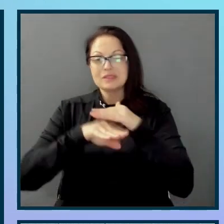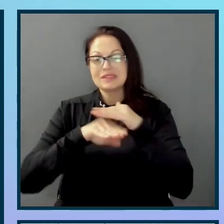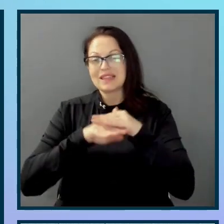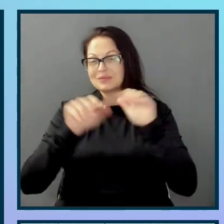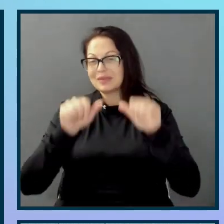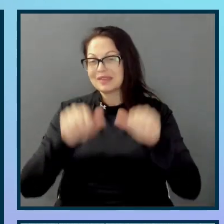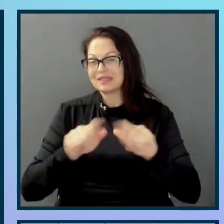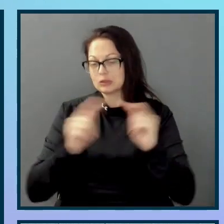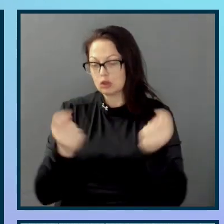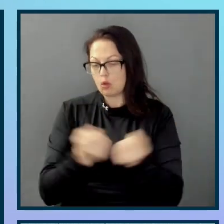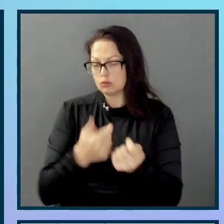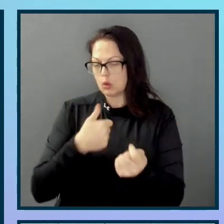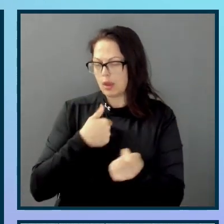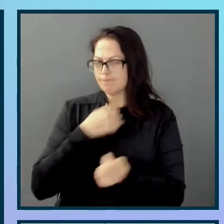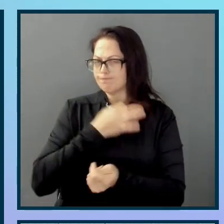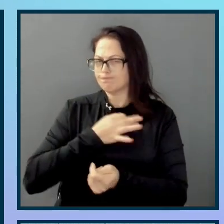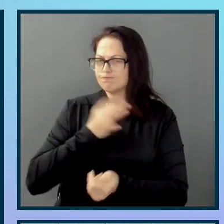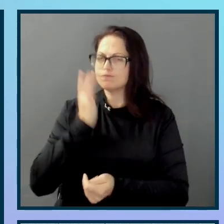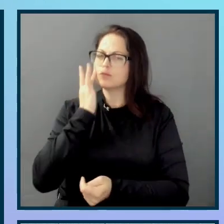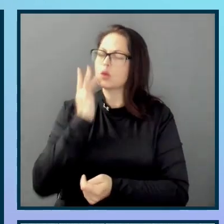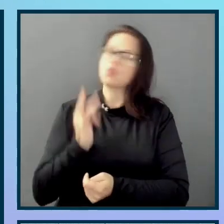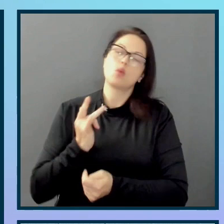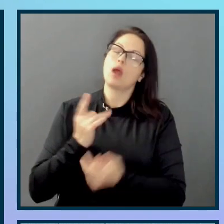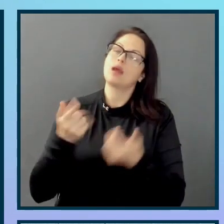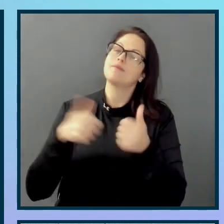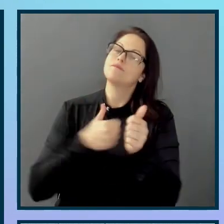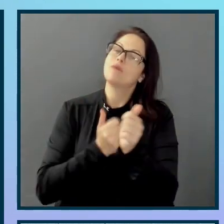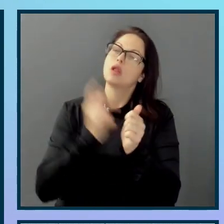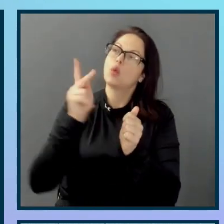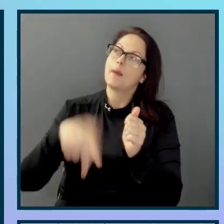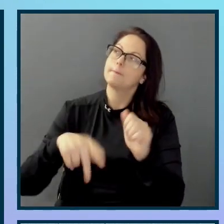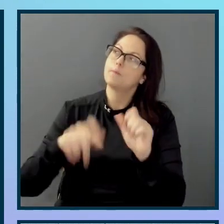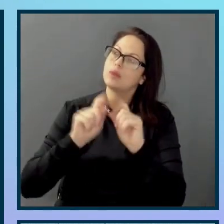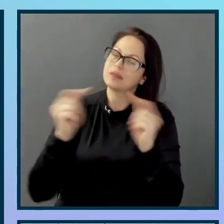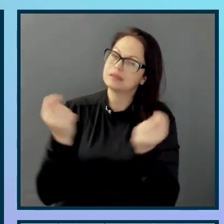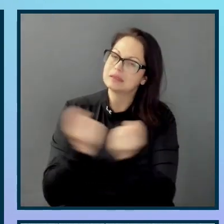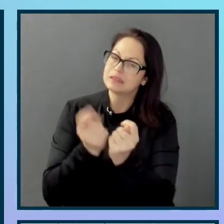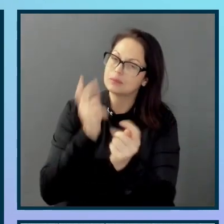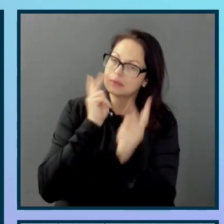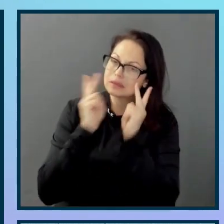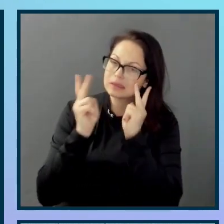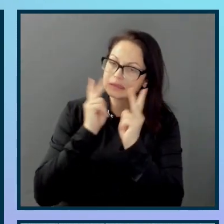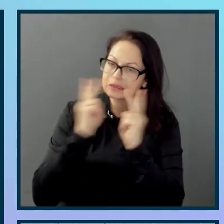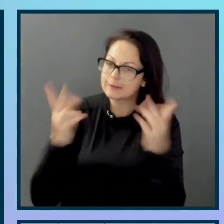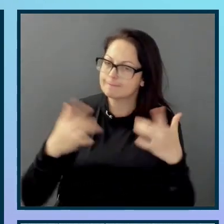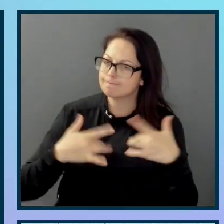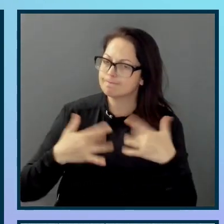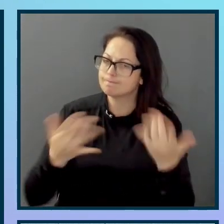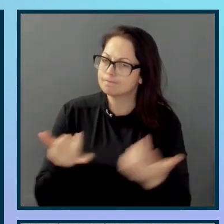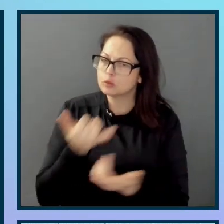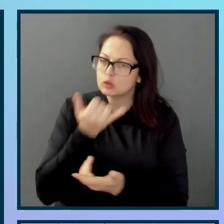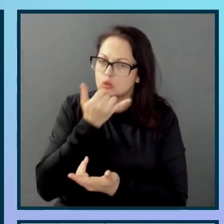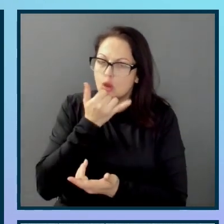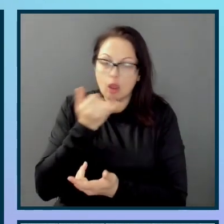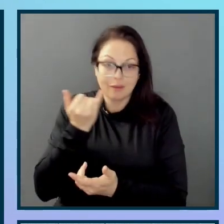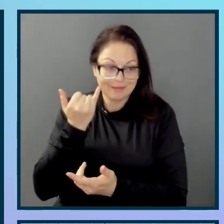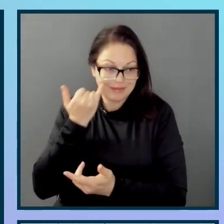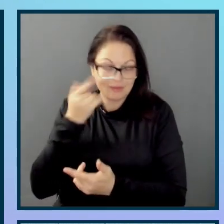the product owner for that team, and try to figure out what's going on and see if they need some additional support to help them remain those existing issues.